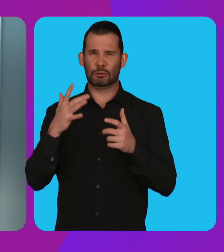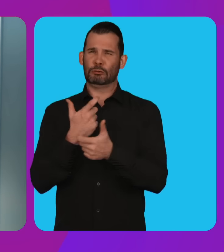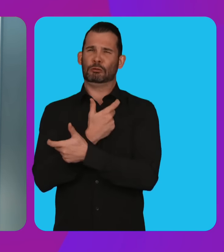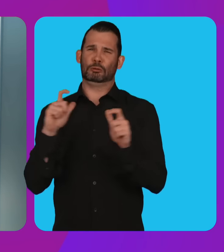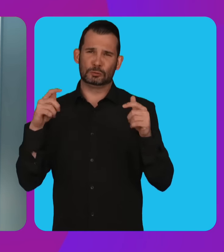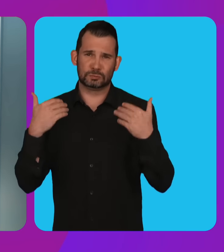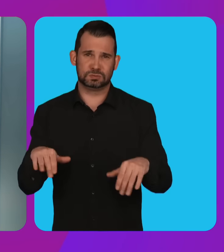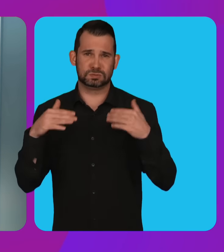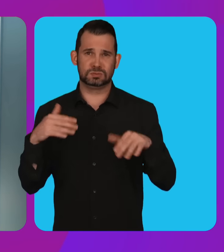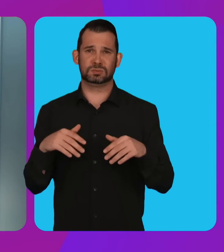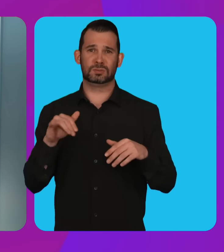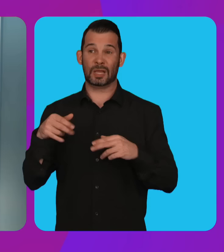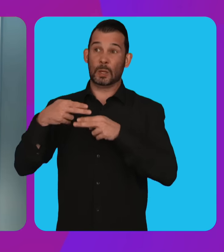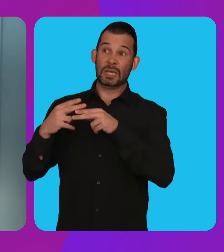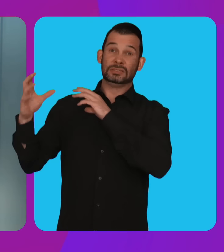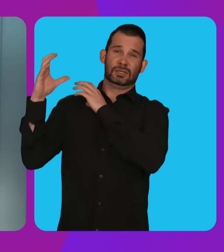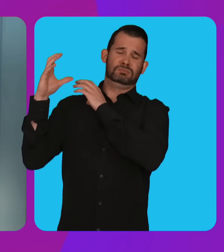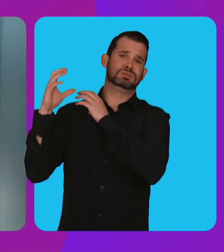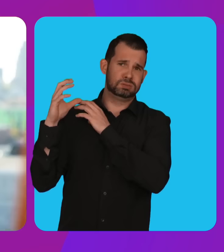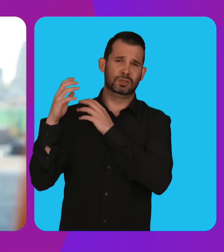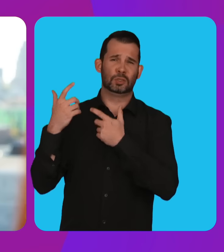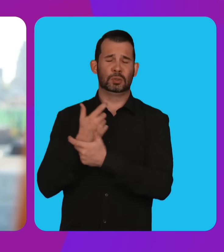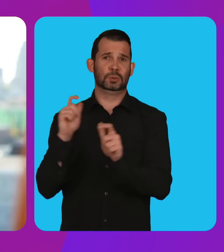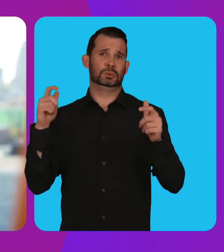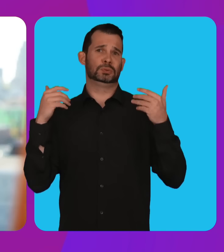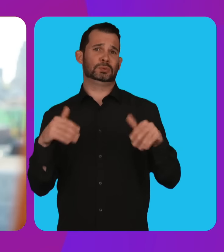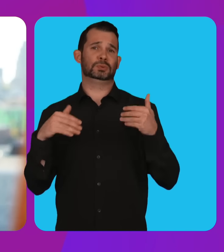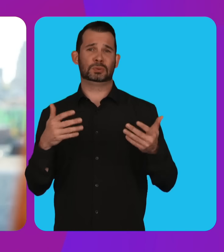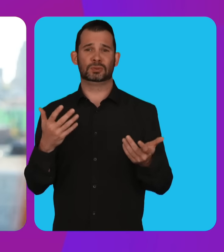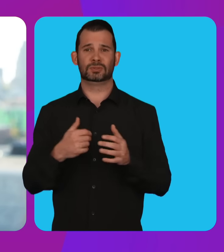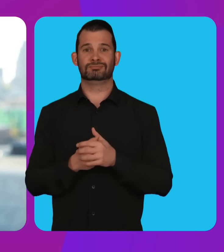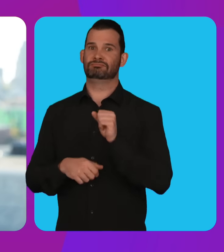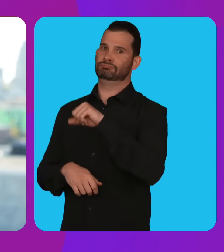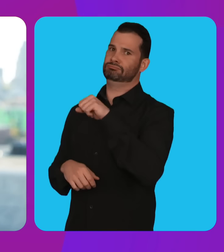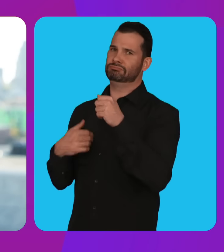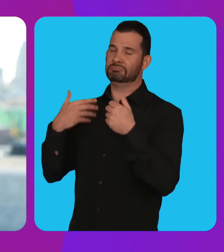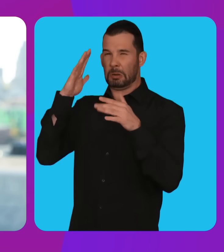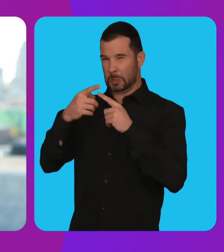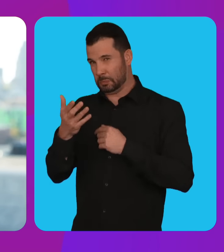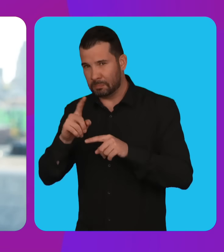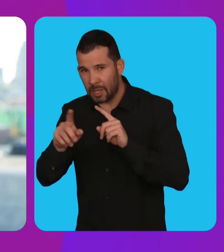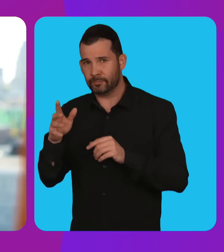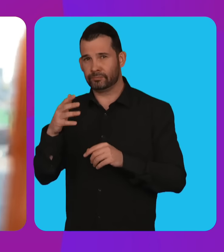And the weight of that is huge. Yeah, and I don't know about you, but because, you know,